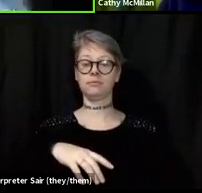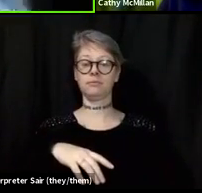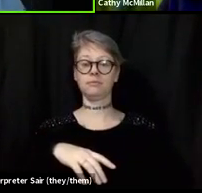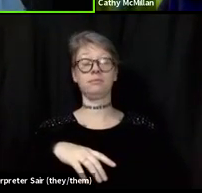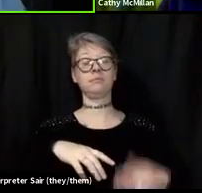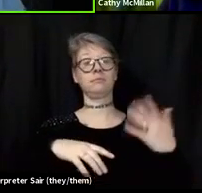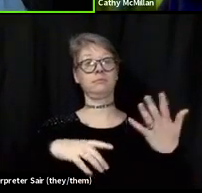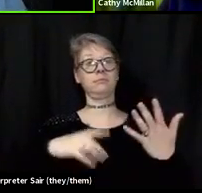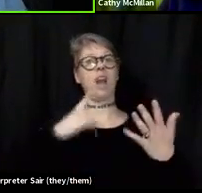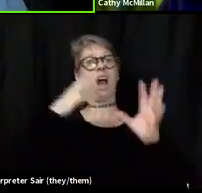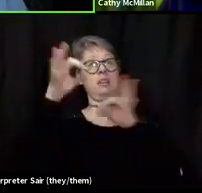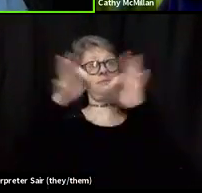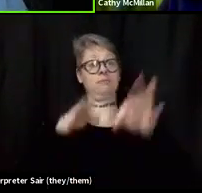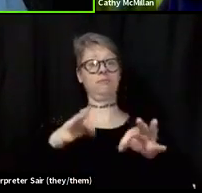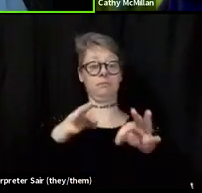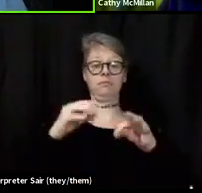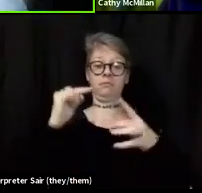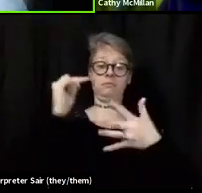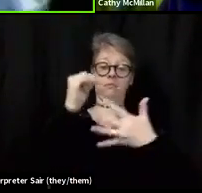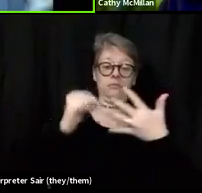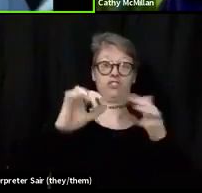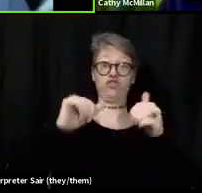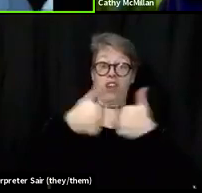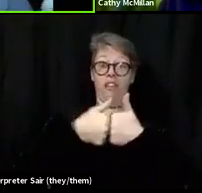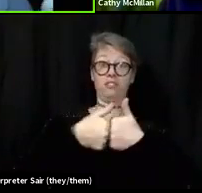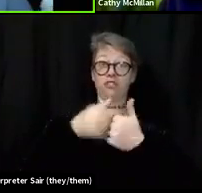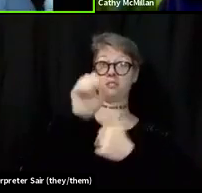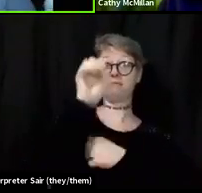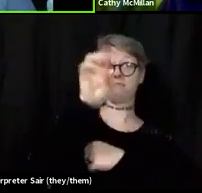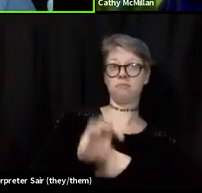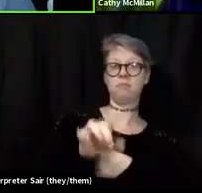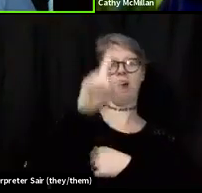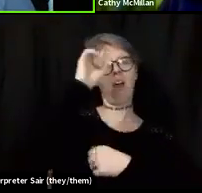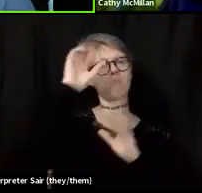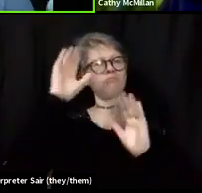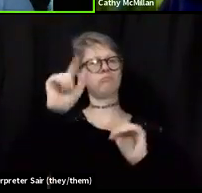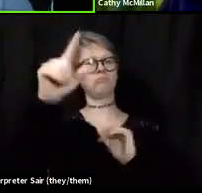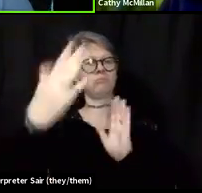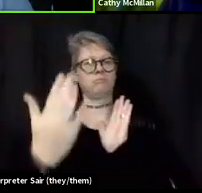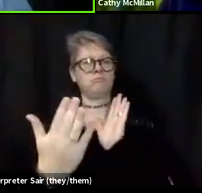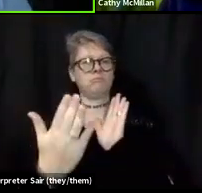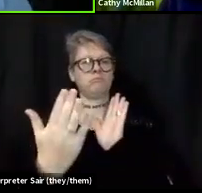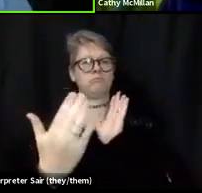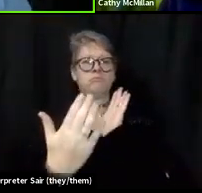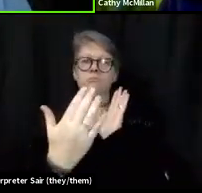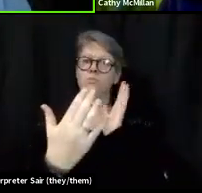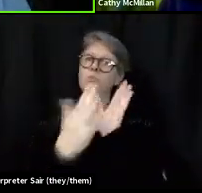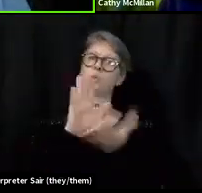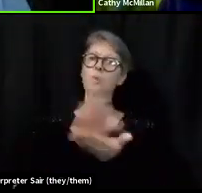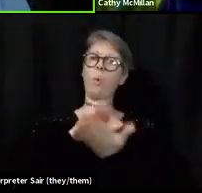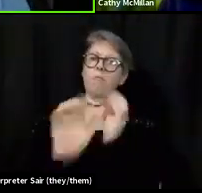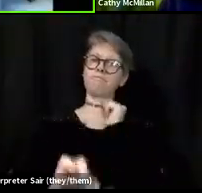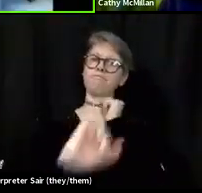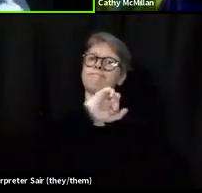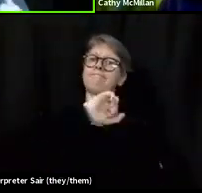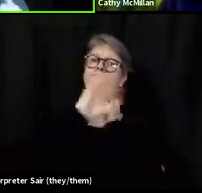when I walked into them. there and told them about you know there and told them about you know what were the challenges we are facing and stuff. I if I go to school I if I go to school is going to help us like you know why